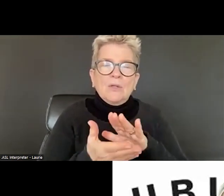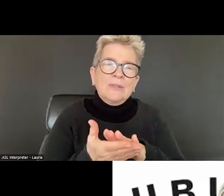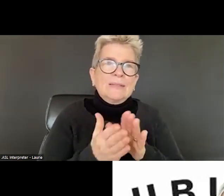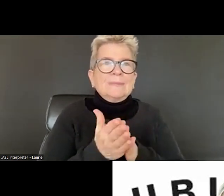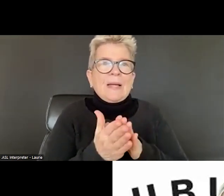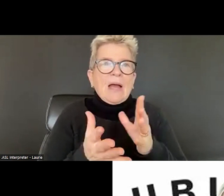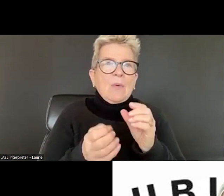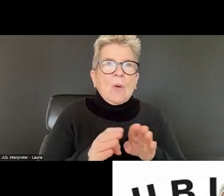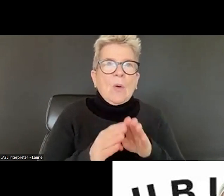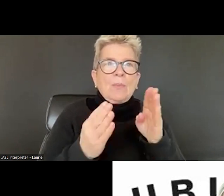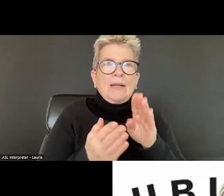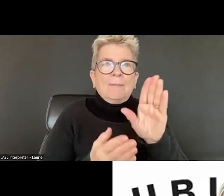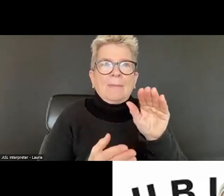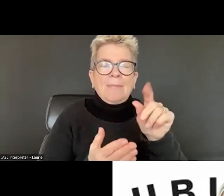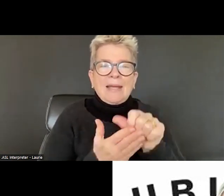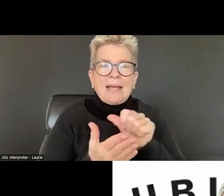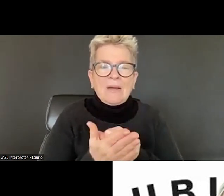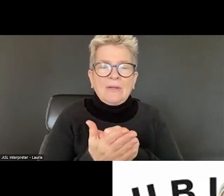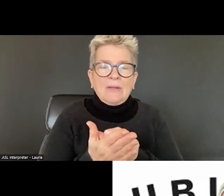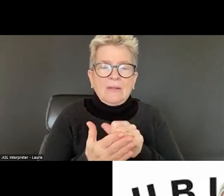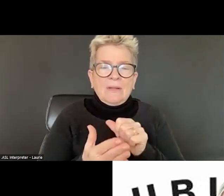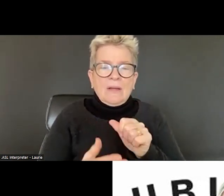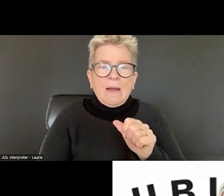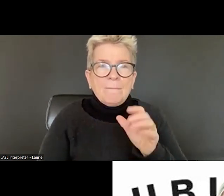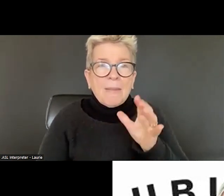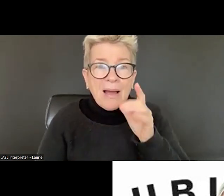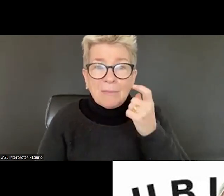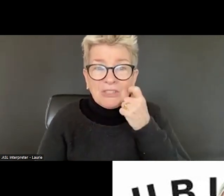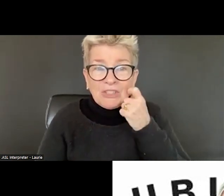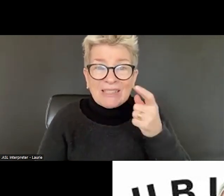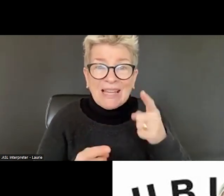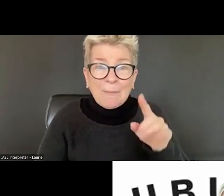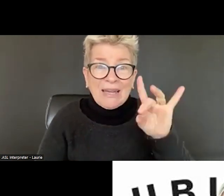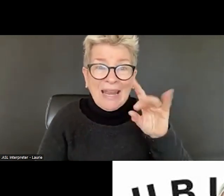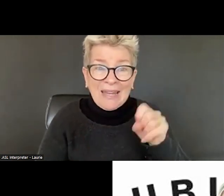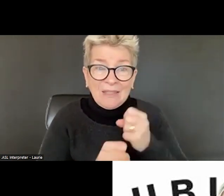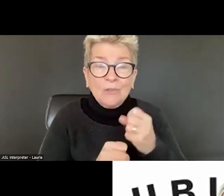my mom just opened up a bank account eight years ago because she doesn't trust the banking system